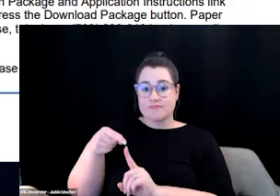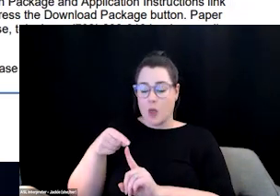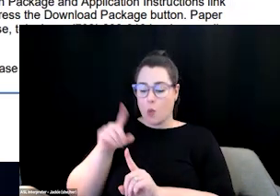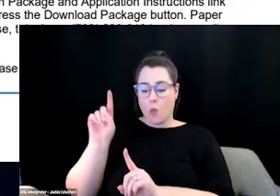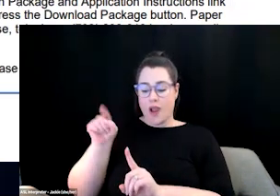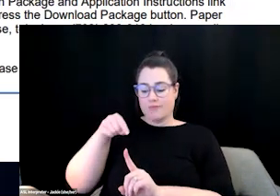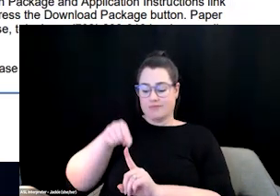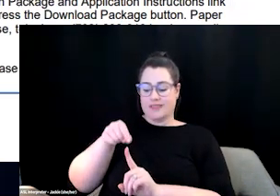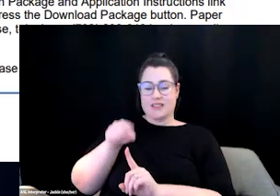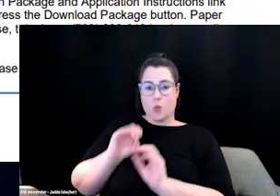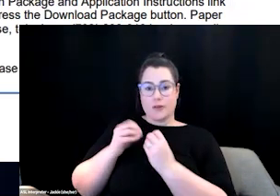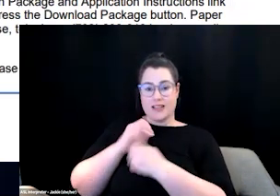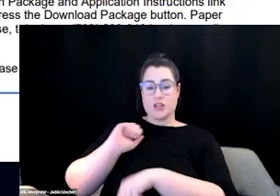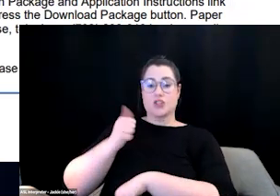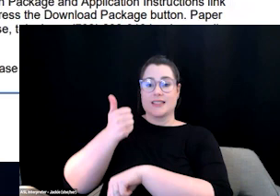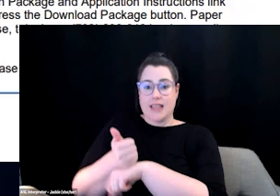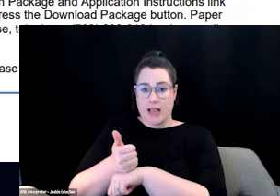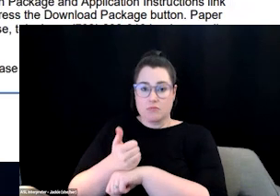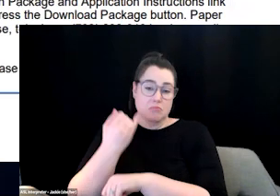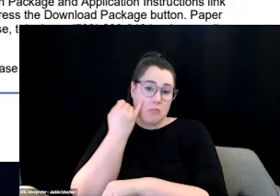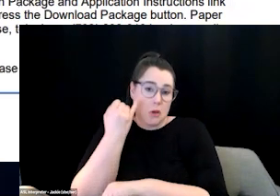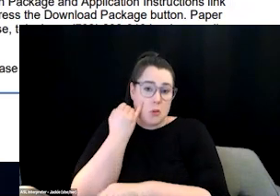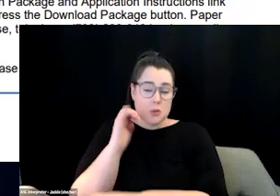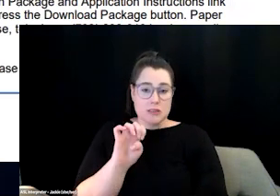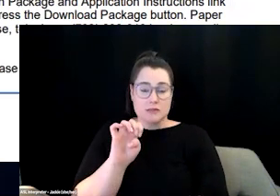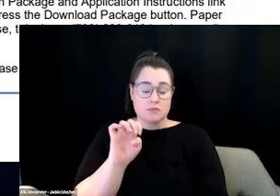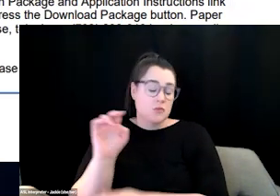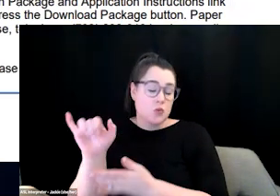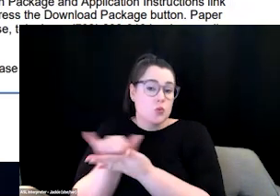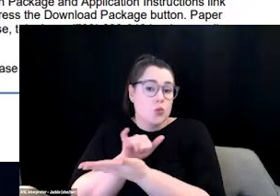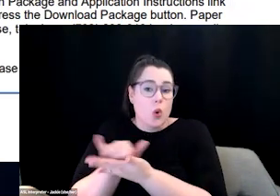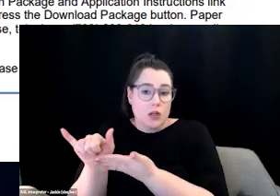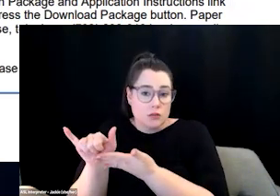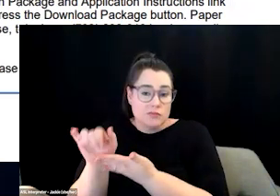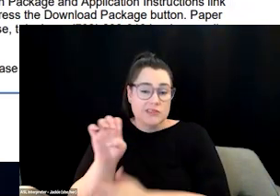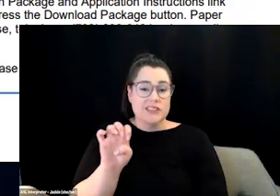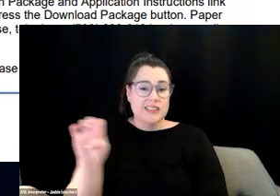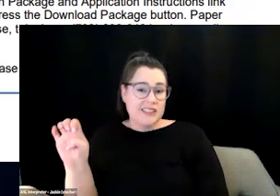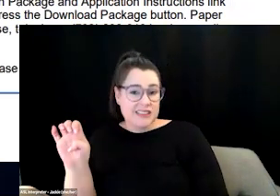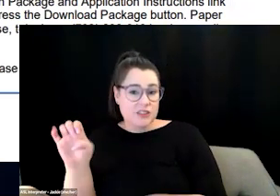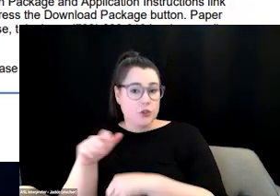If your organization is located in New York, your local time is Eastern time.